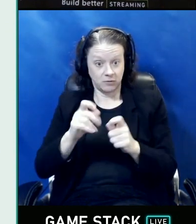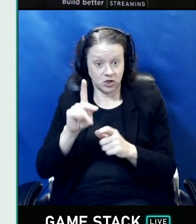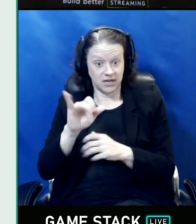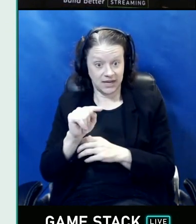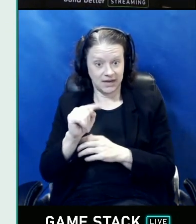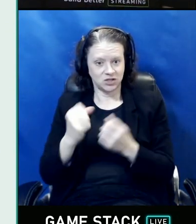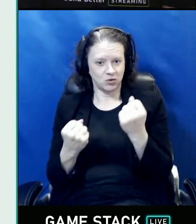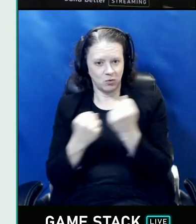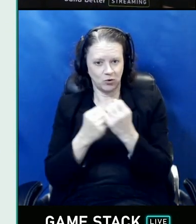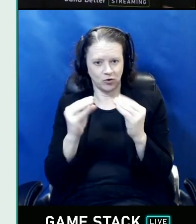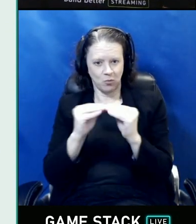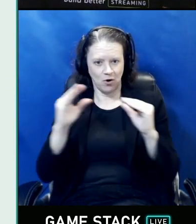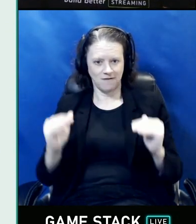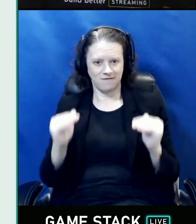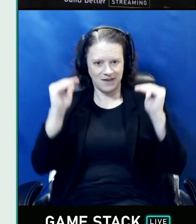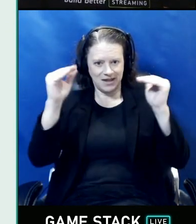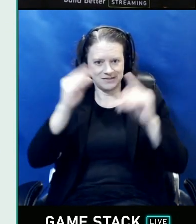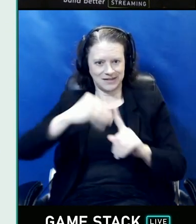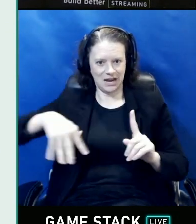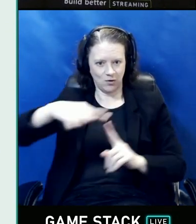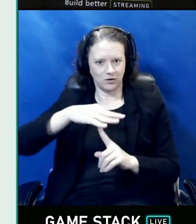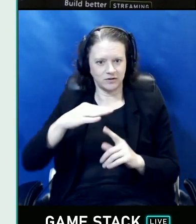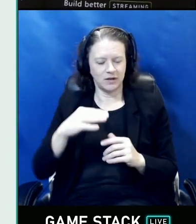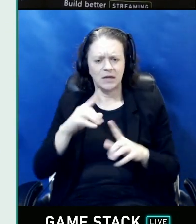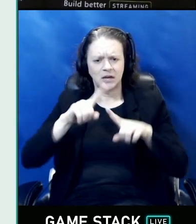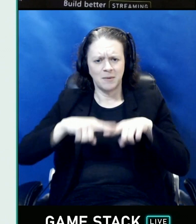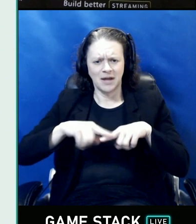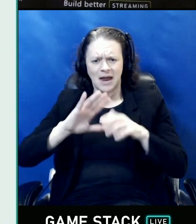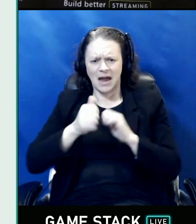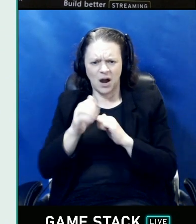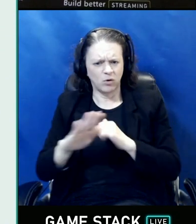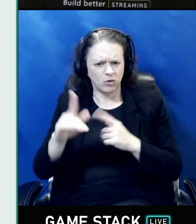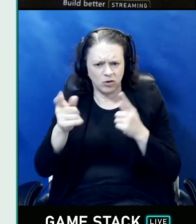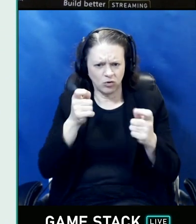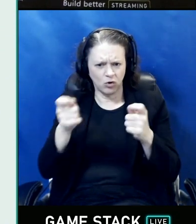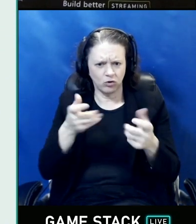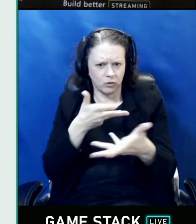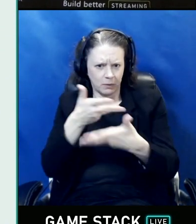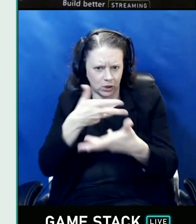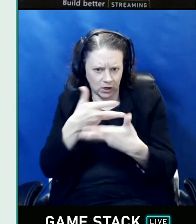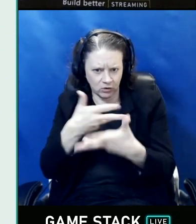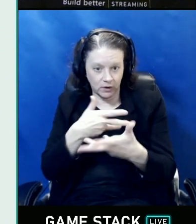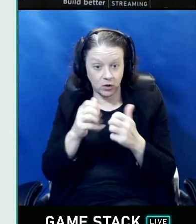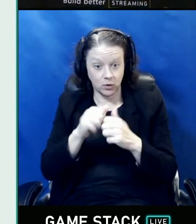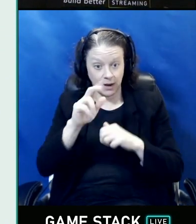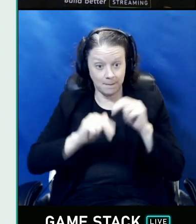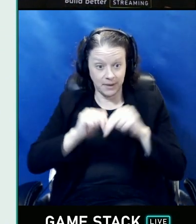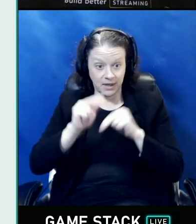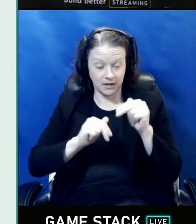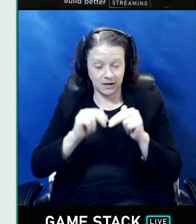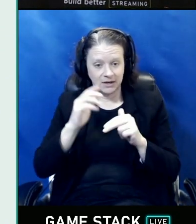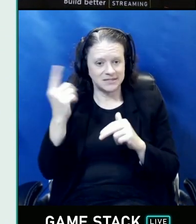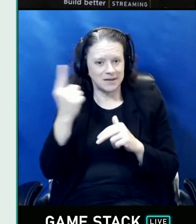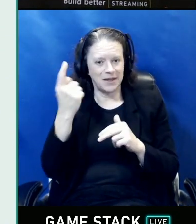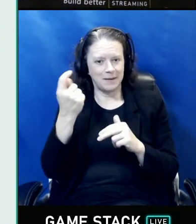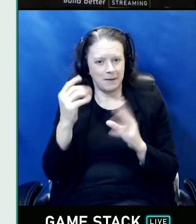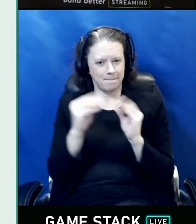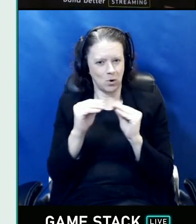depending upon how your controls are going to be interacted with, you can build something a little more interactive.